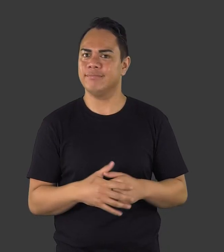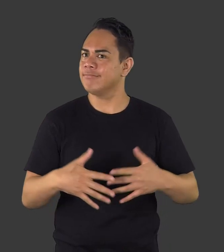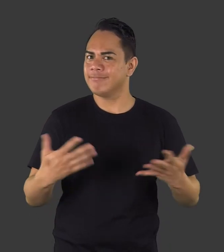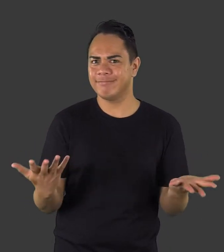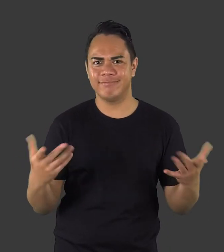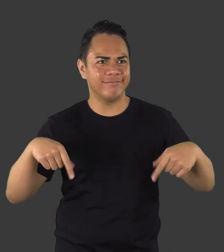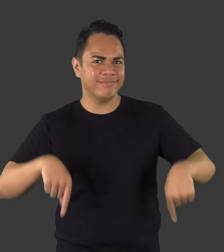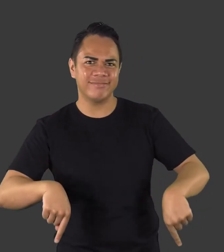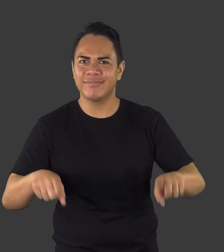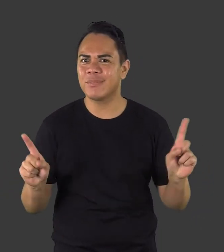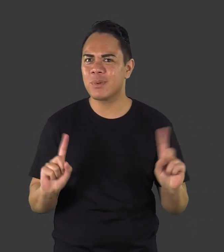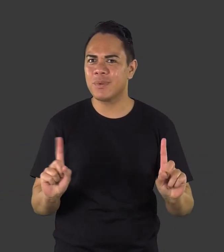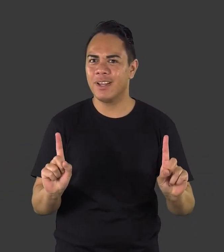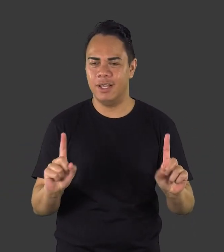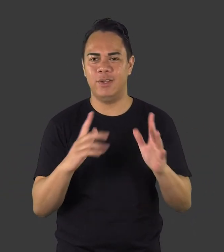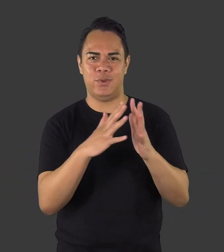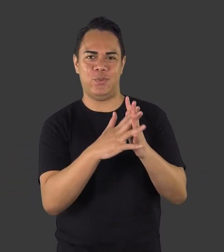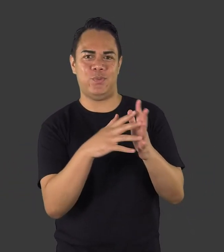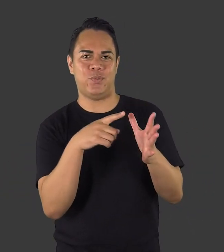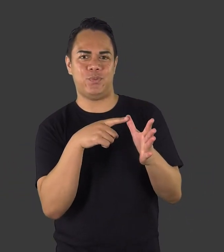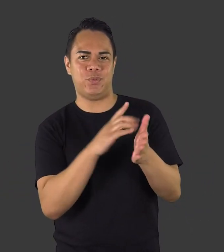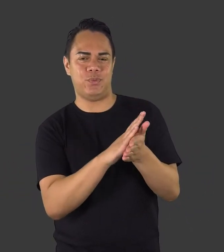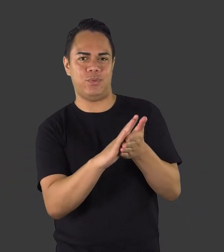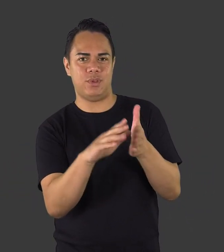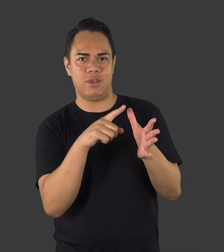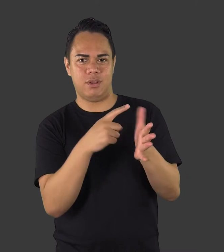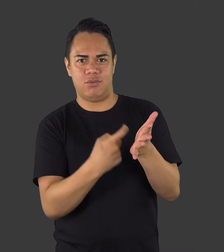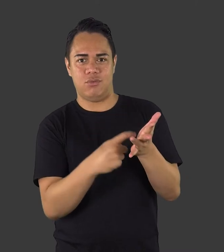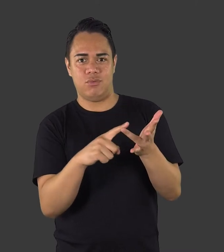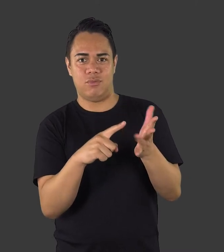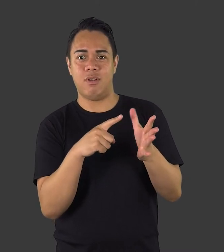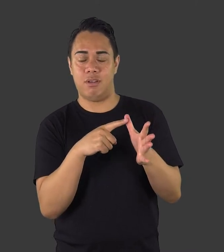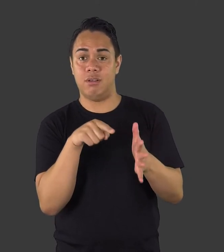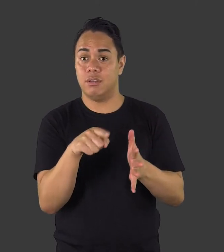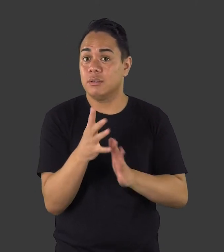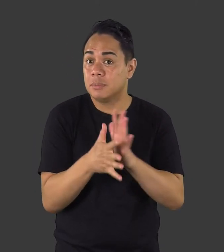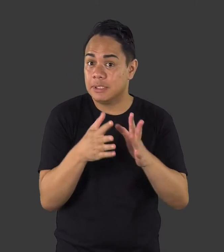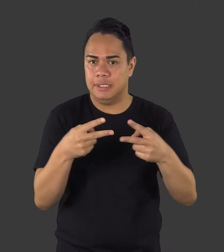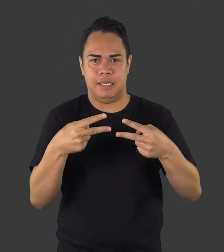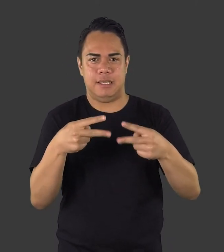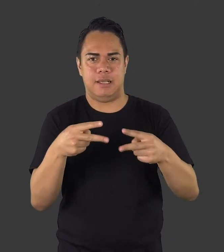This is a waharoa, or gateway.